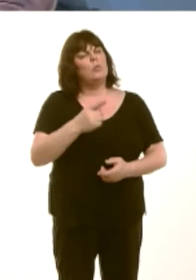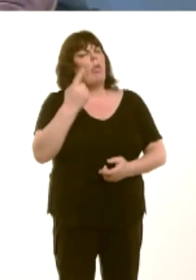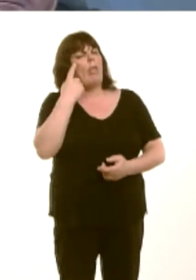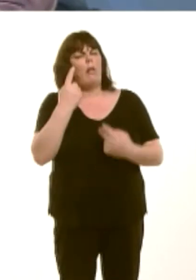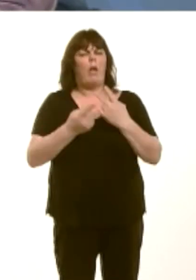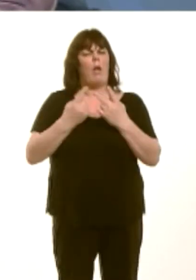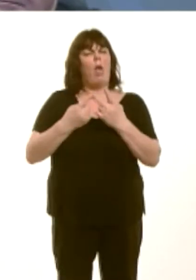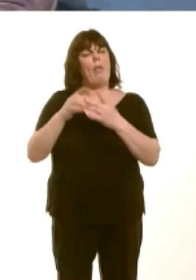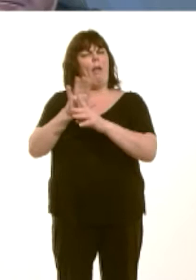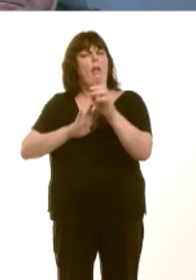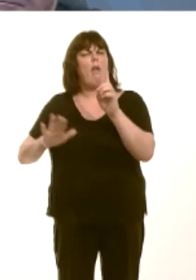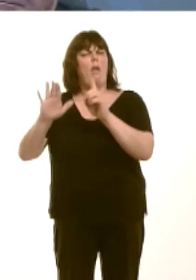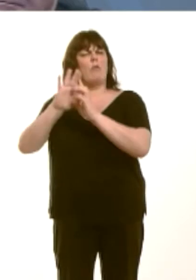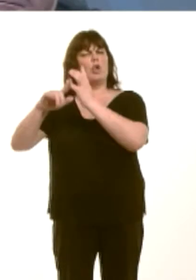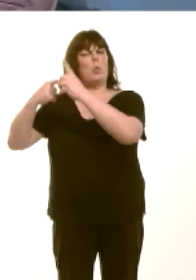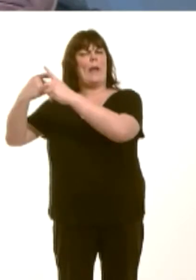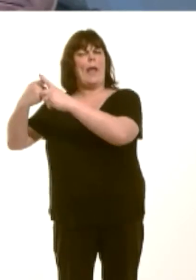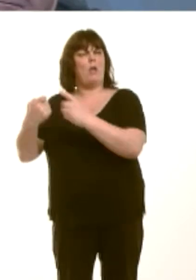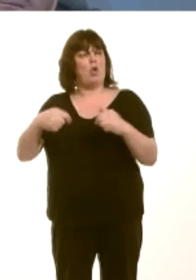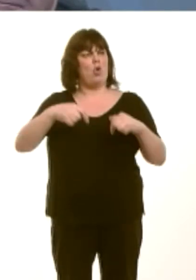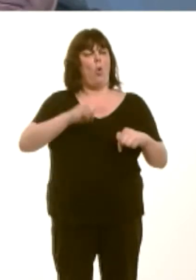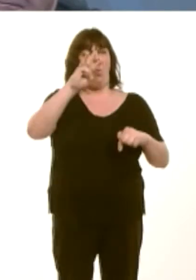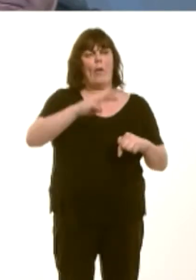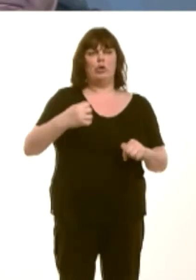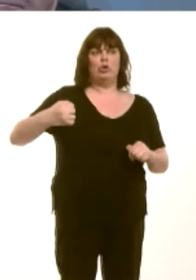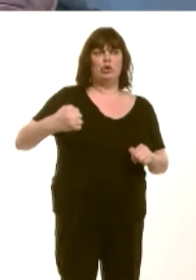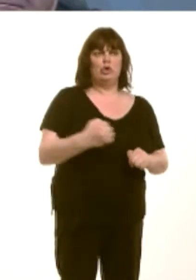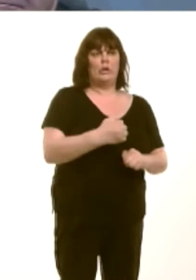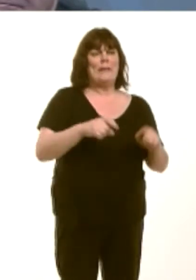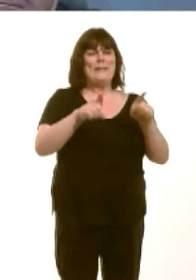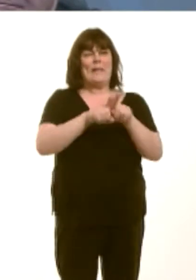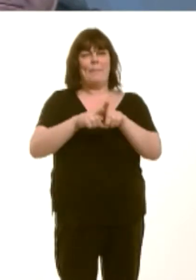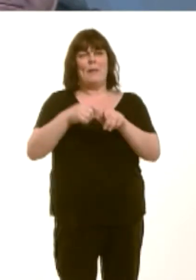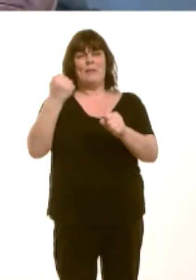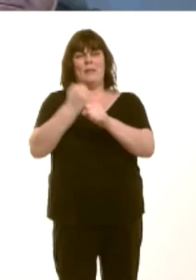of the United Kingdom, we here in Wales should have the same statutory footing, because,